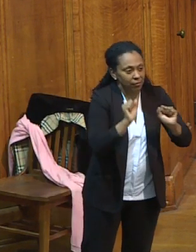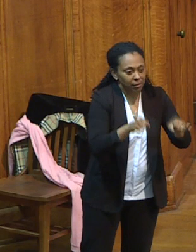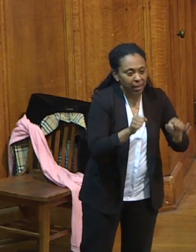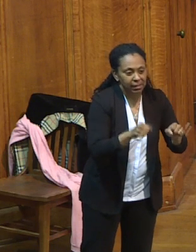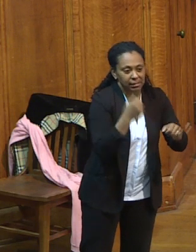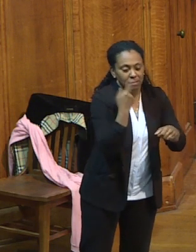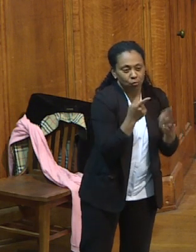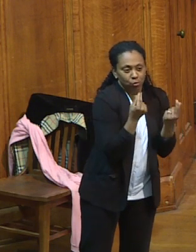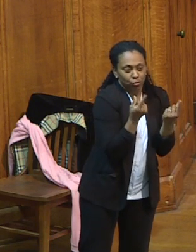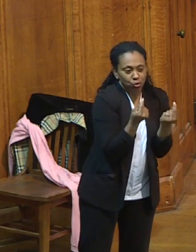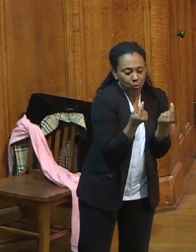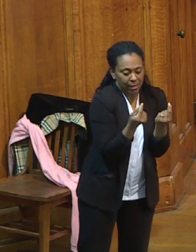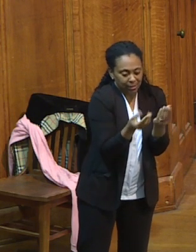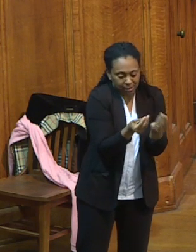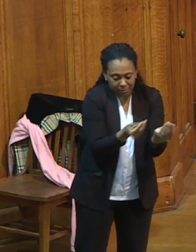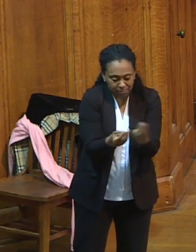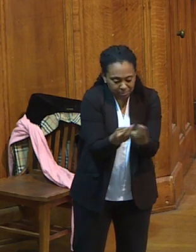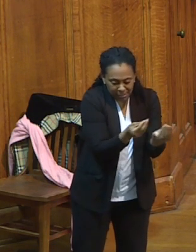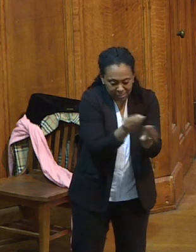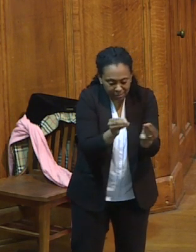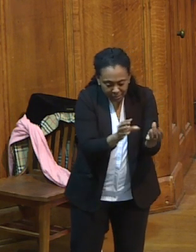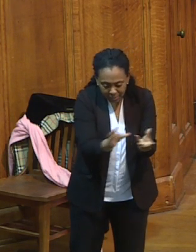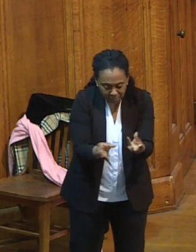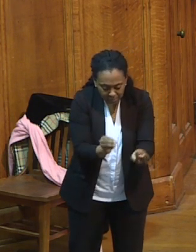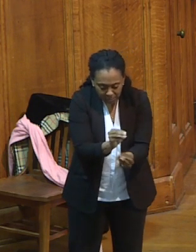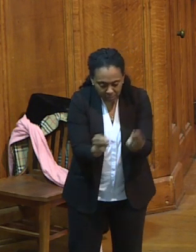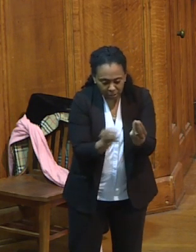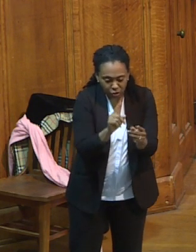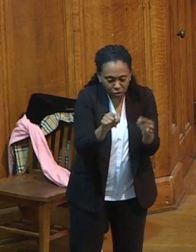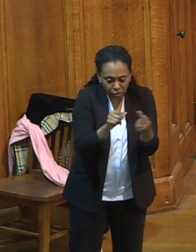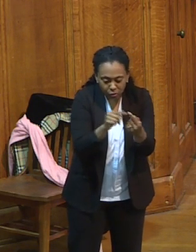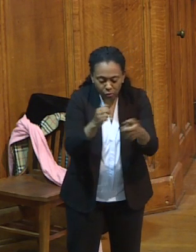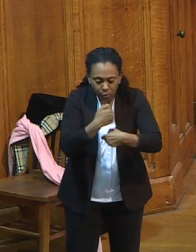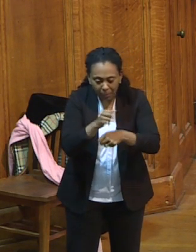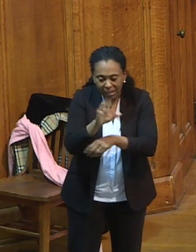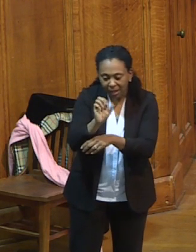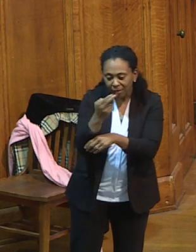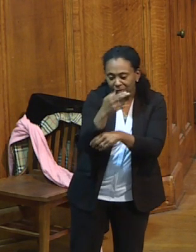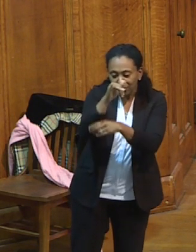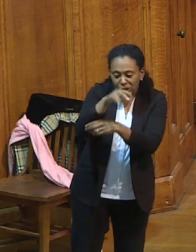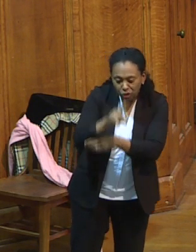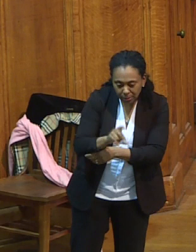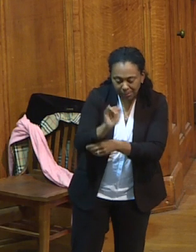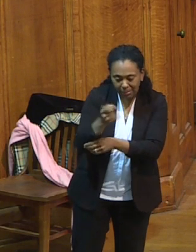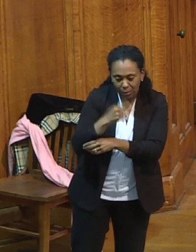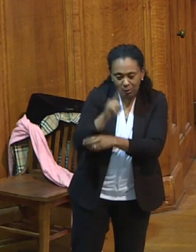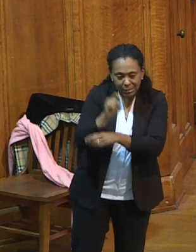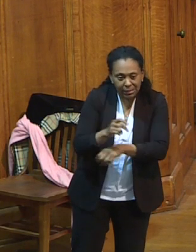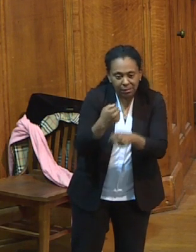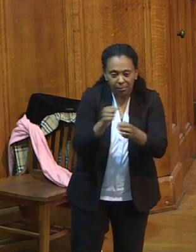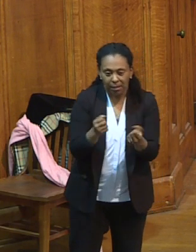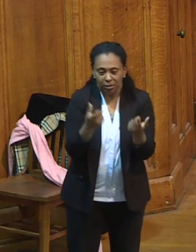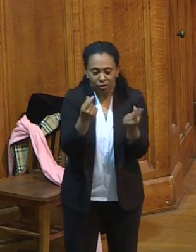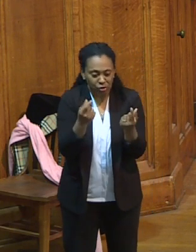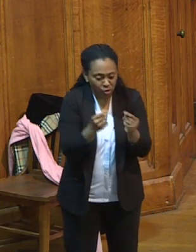the manipulation to make the chips that we need to make in the first place. So just doing the manipulation of the stone